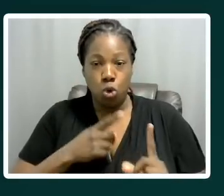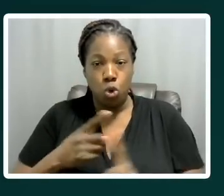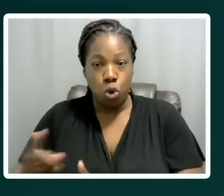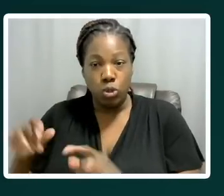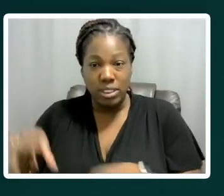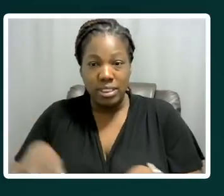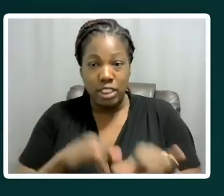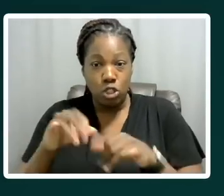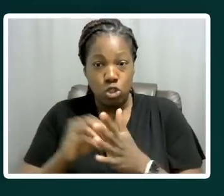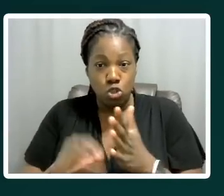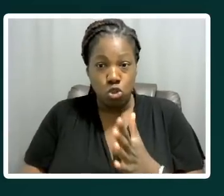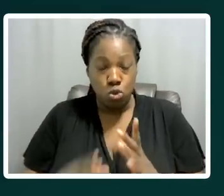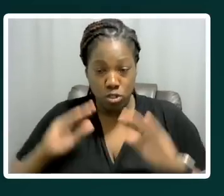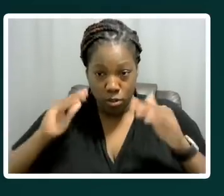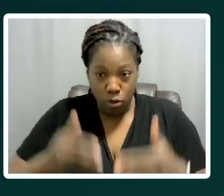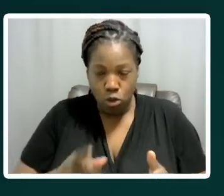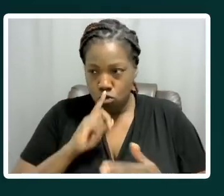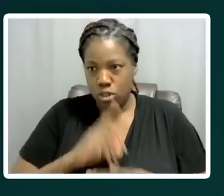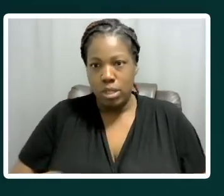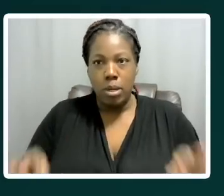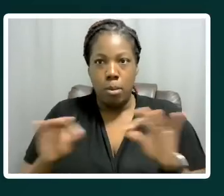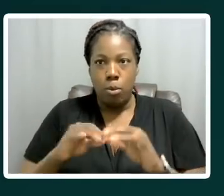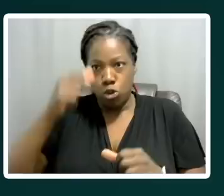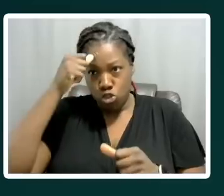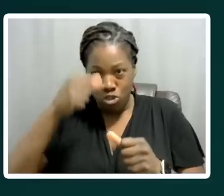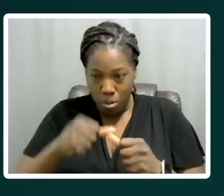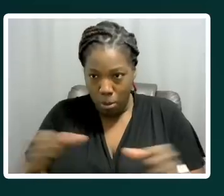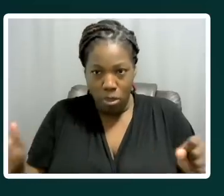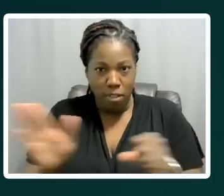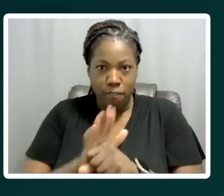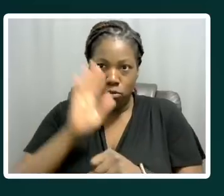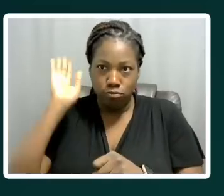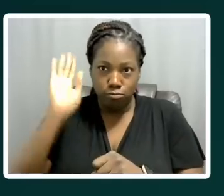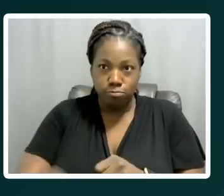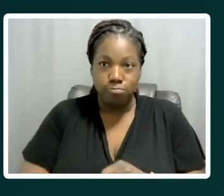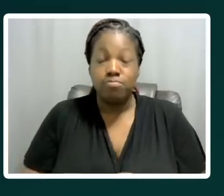really crucial to keep in mind at every stage of development. And that's where Victor comes in